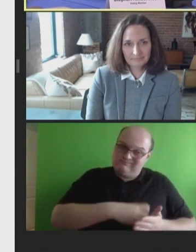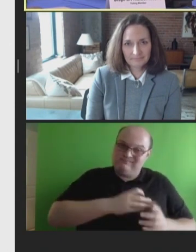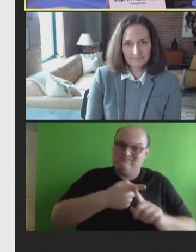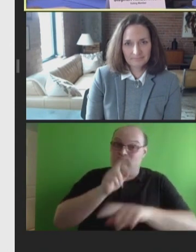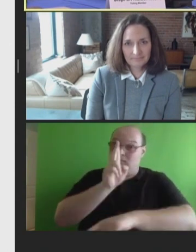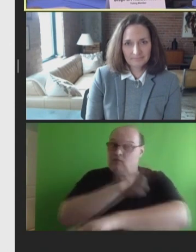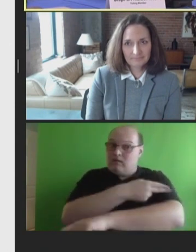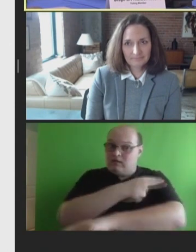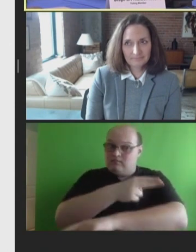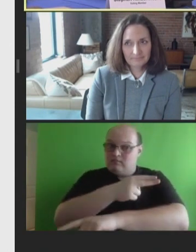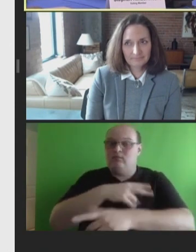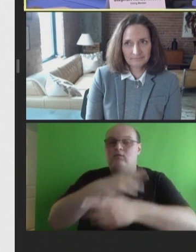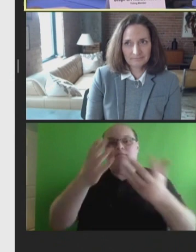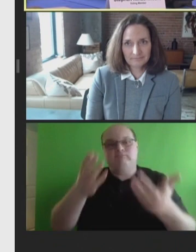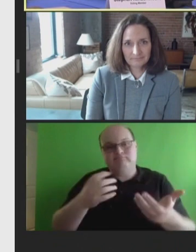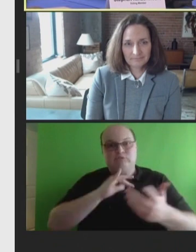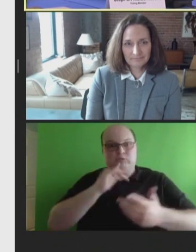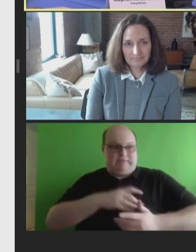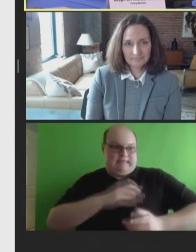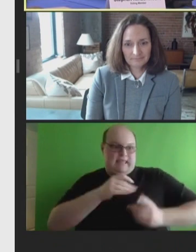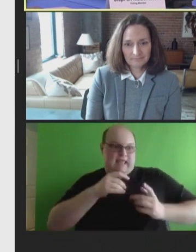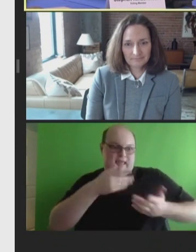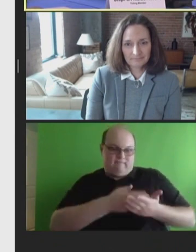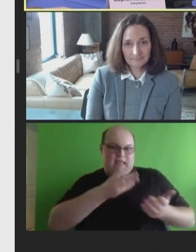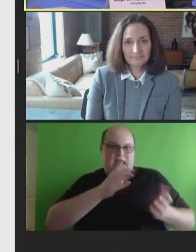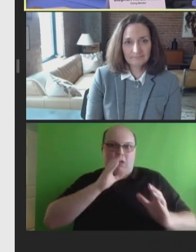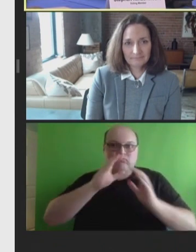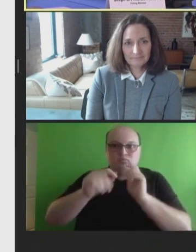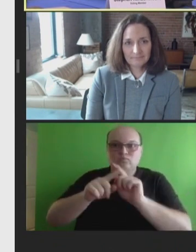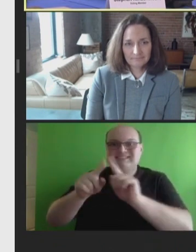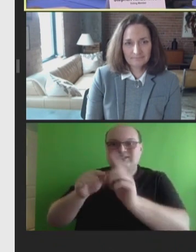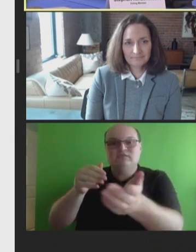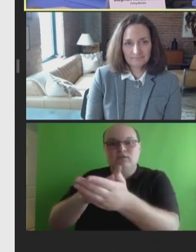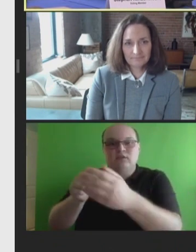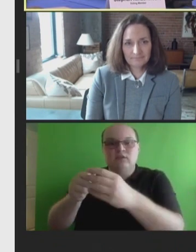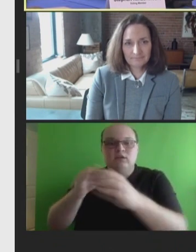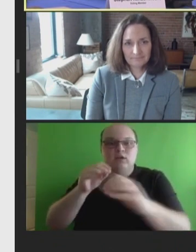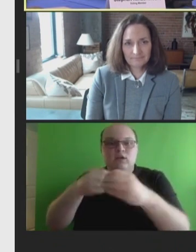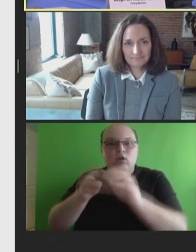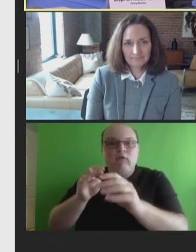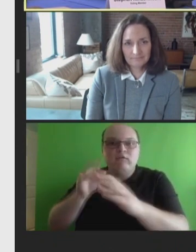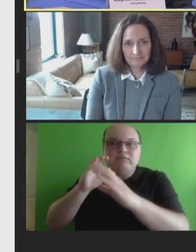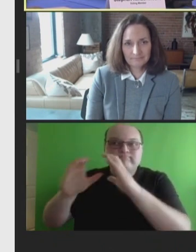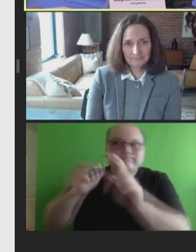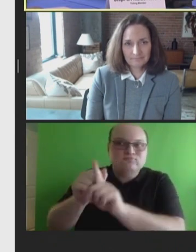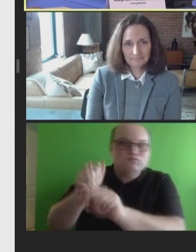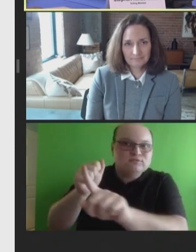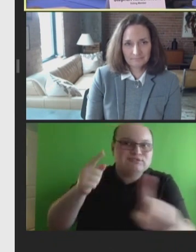communicating that to the different offices for follow-up appropriately. And is it going